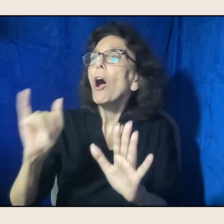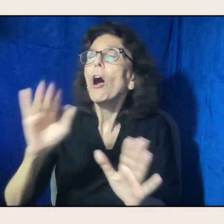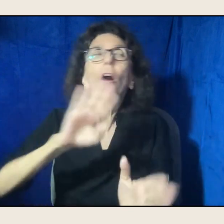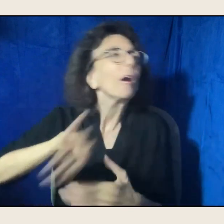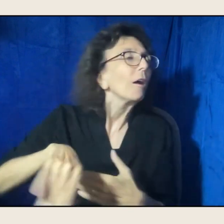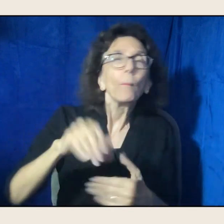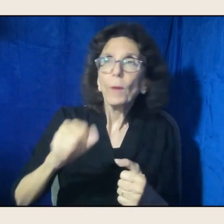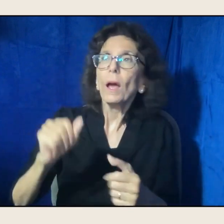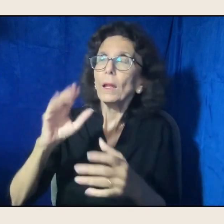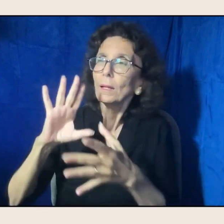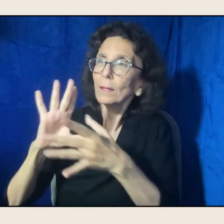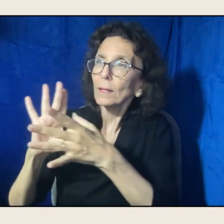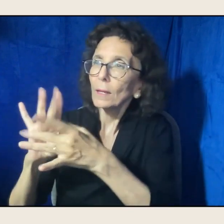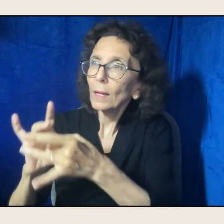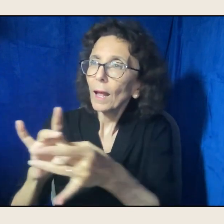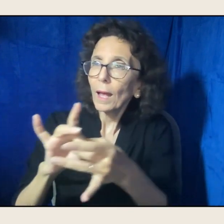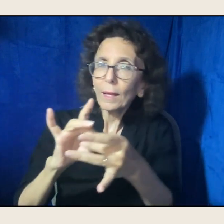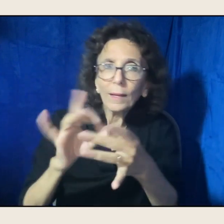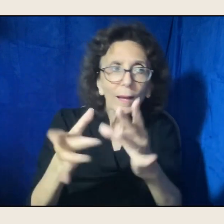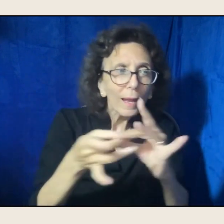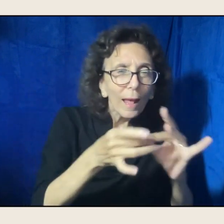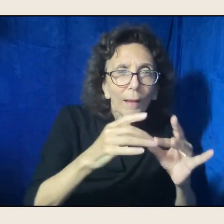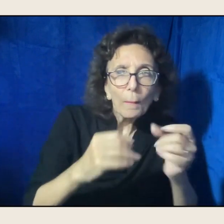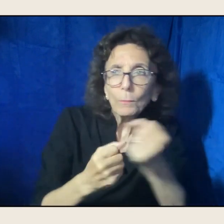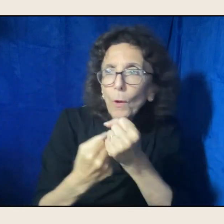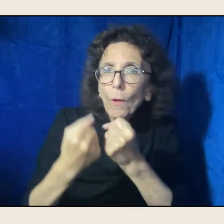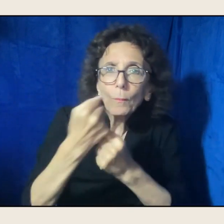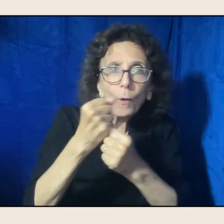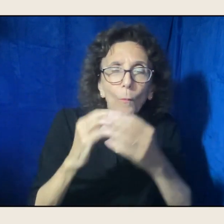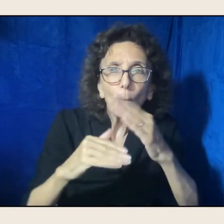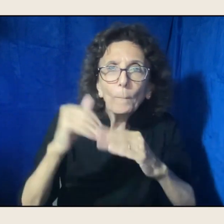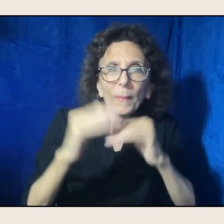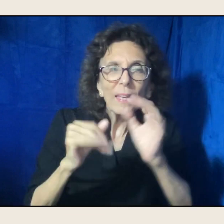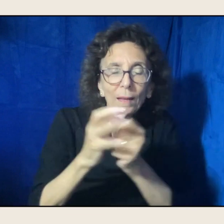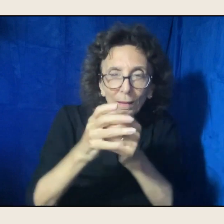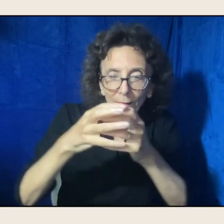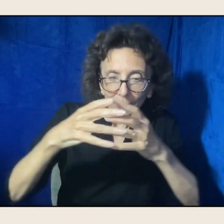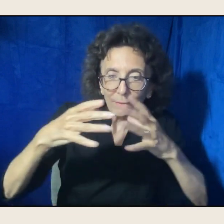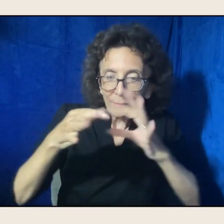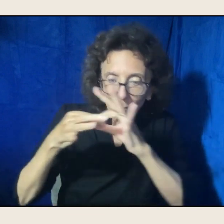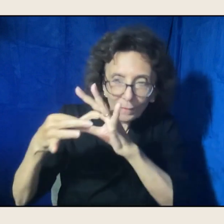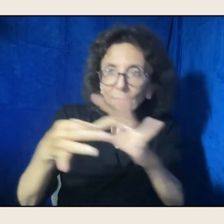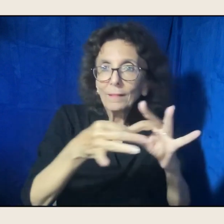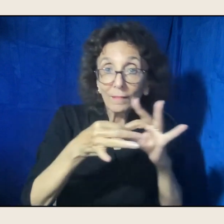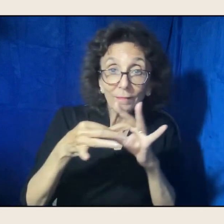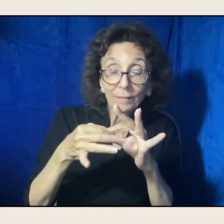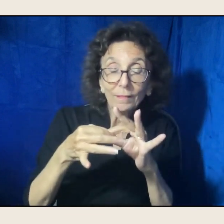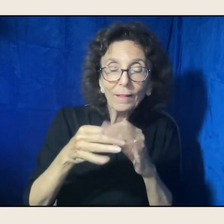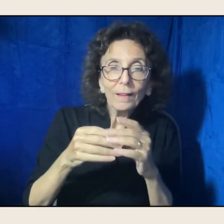since particularly on these issues that we're discussing today. I think these uniquely really necessitate